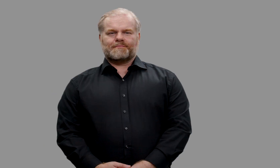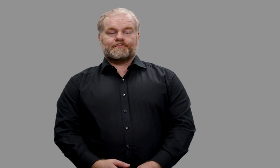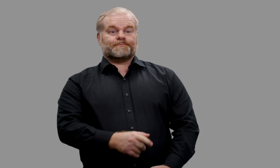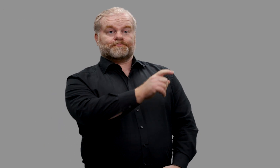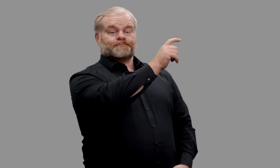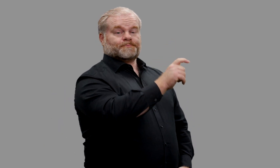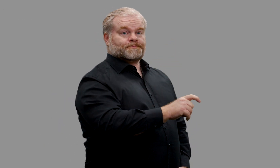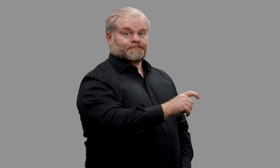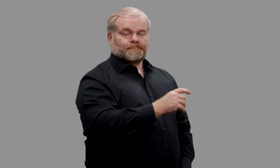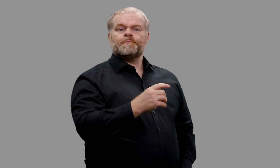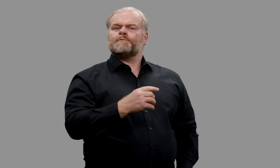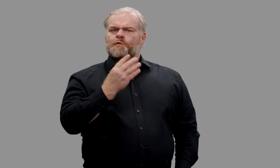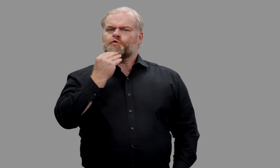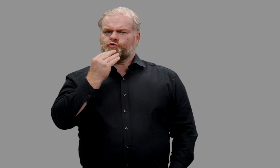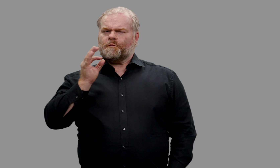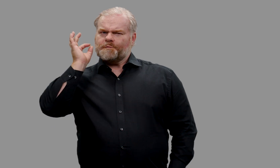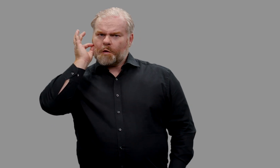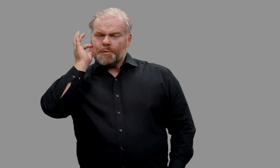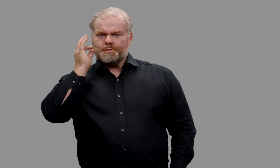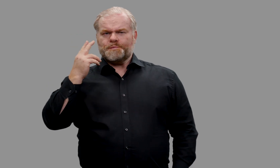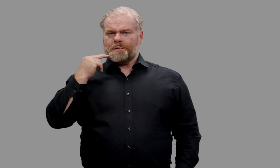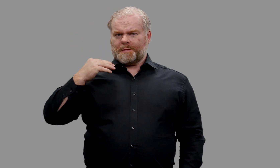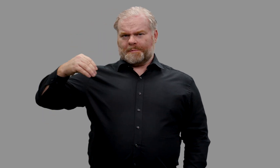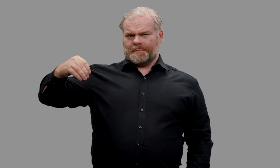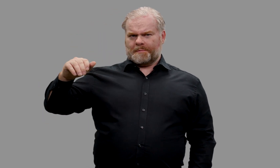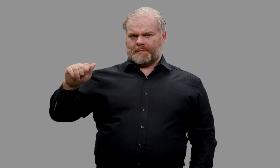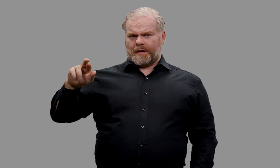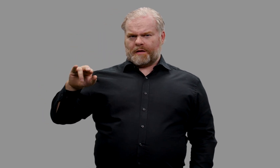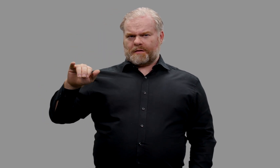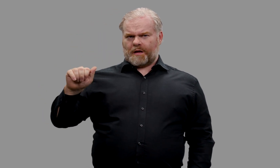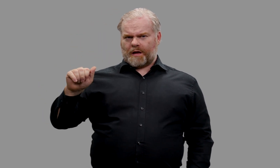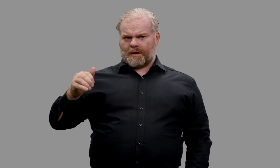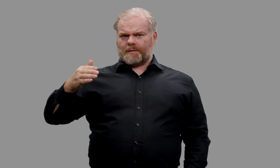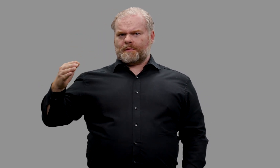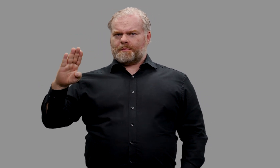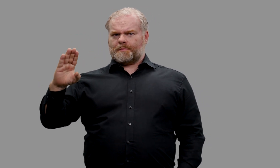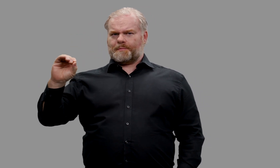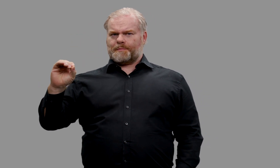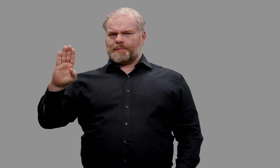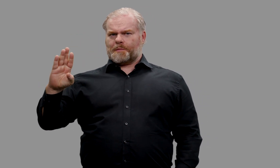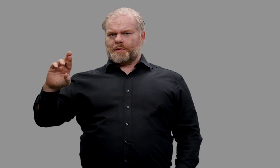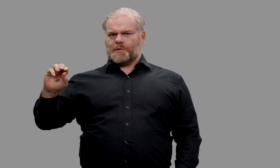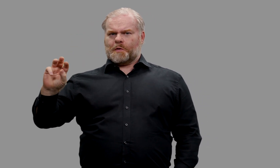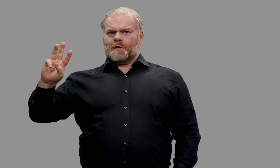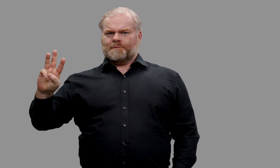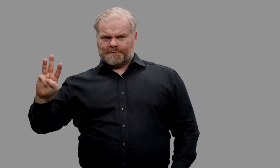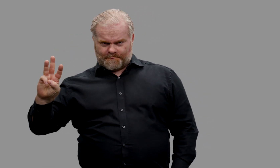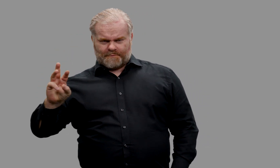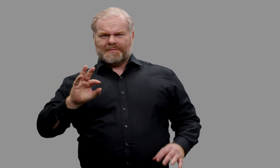Maria Bobrow, a Jewish woman